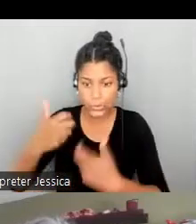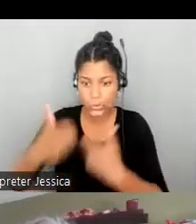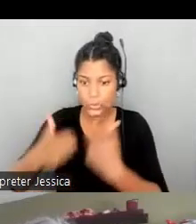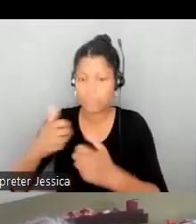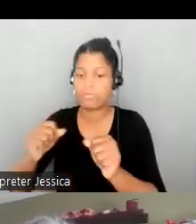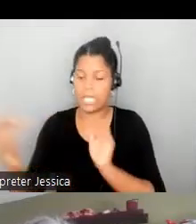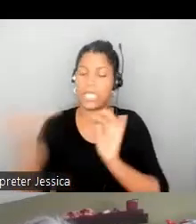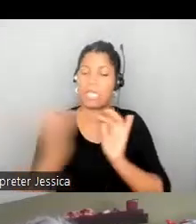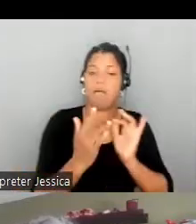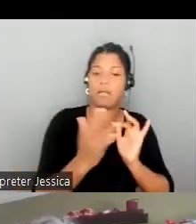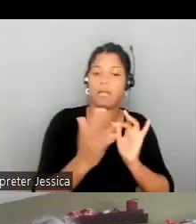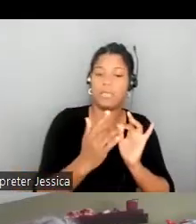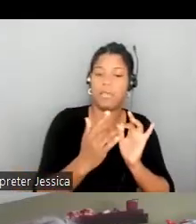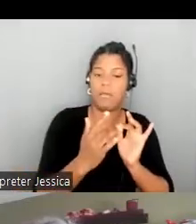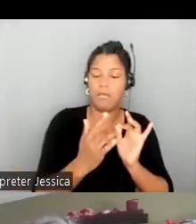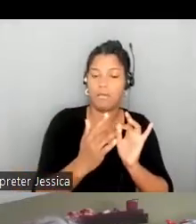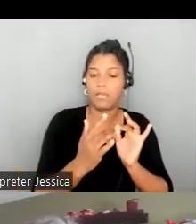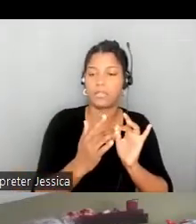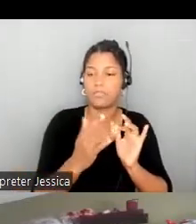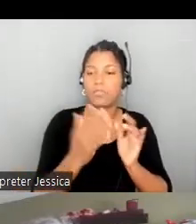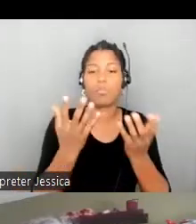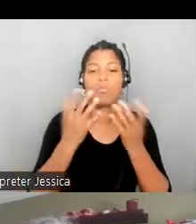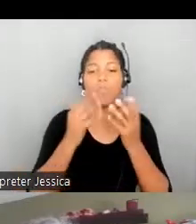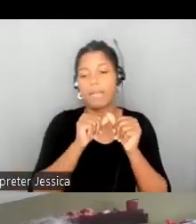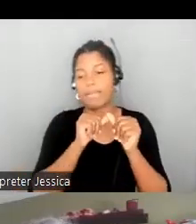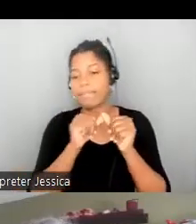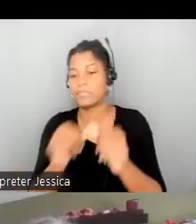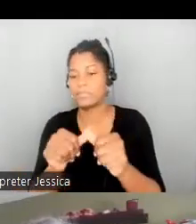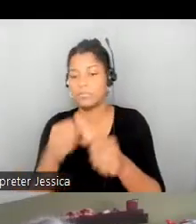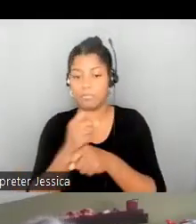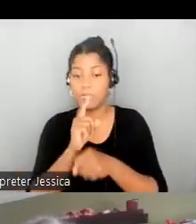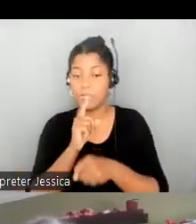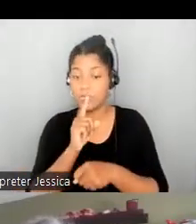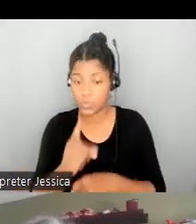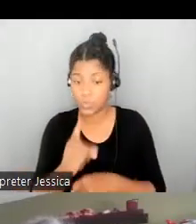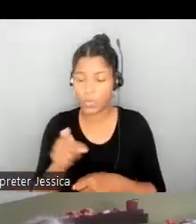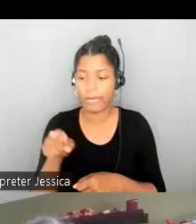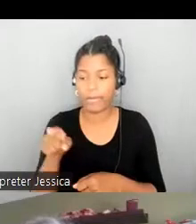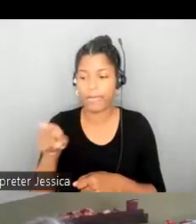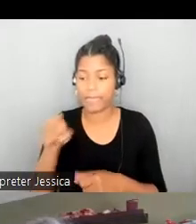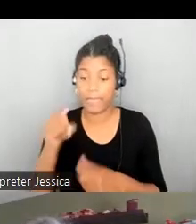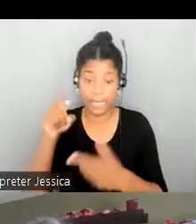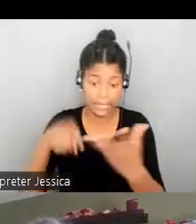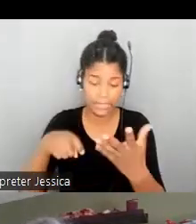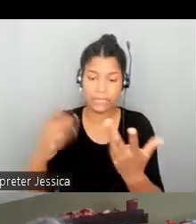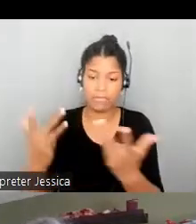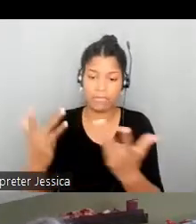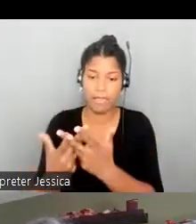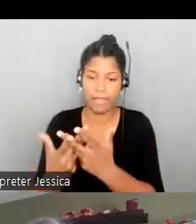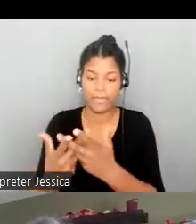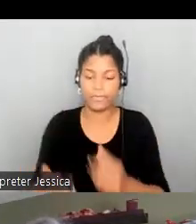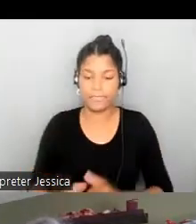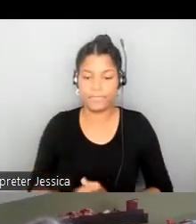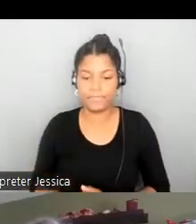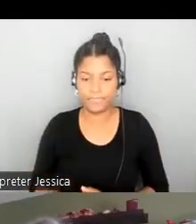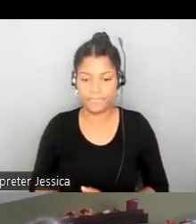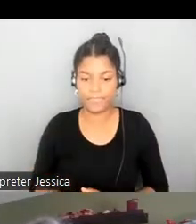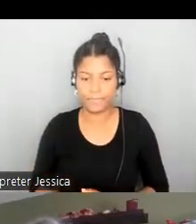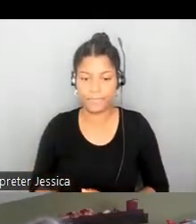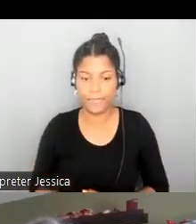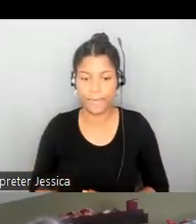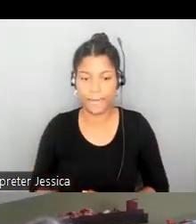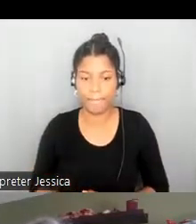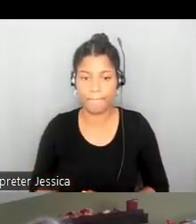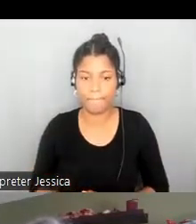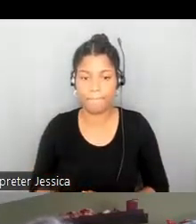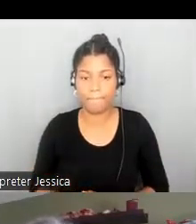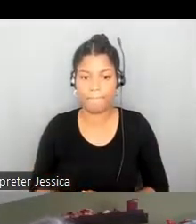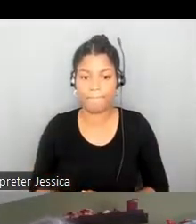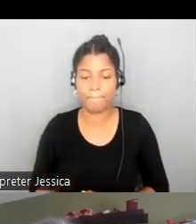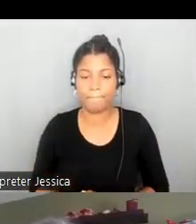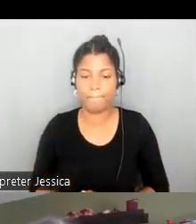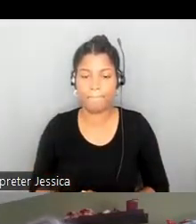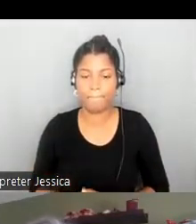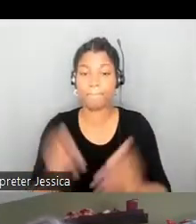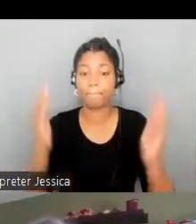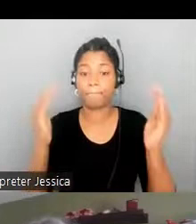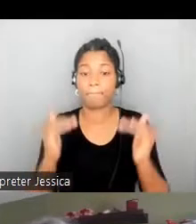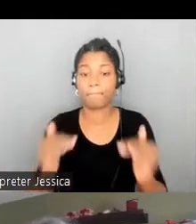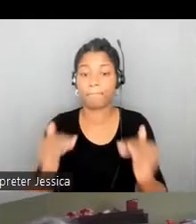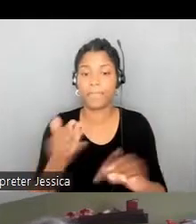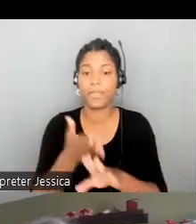so that it continues that care without them having to be referred.